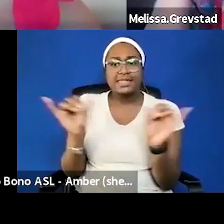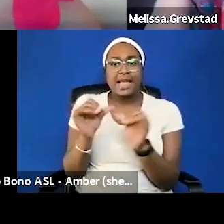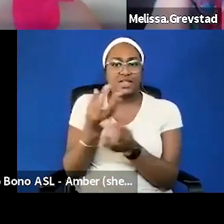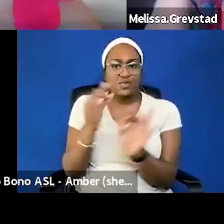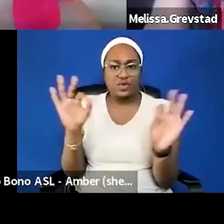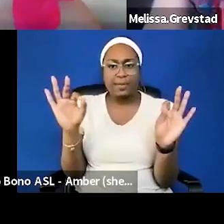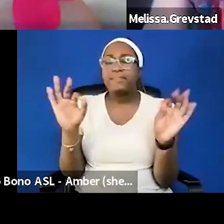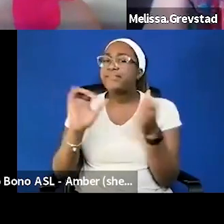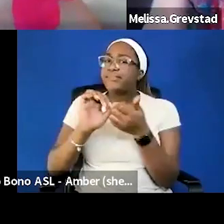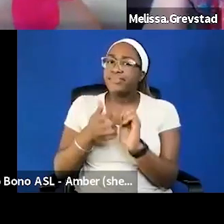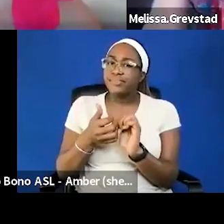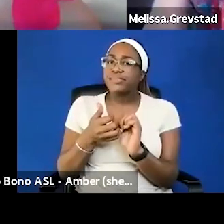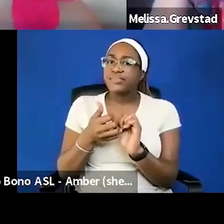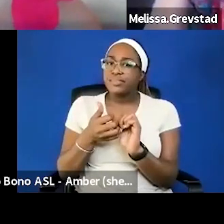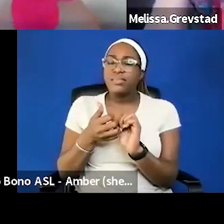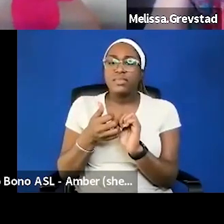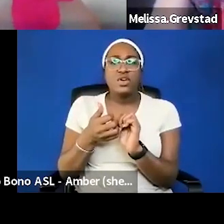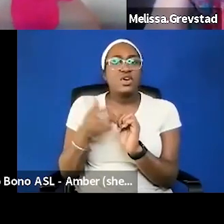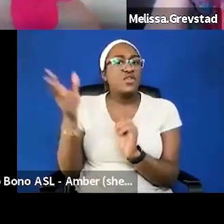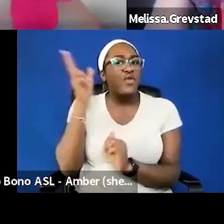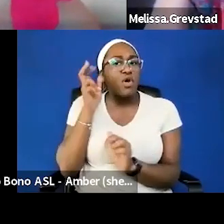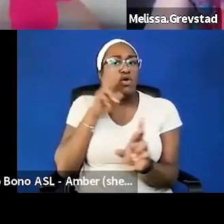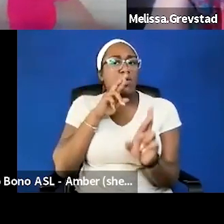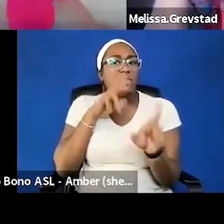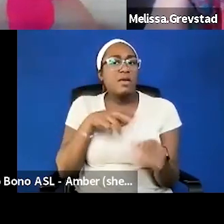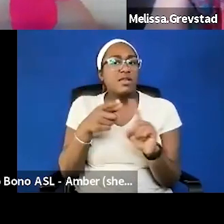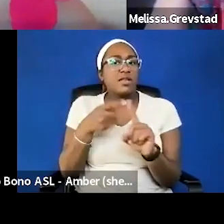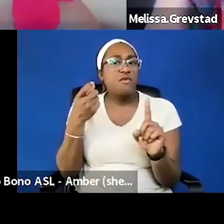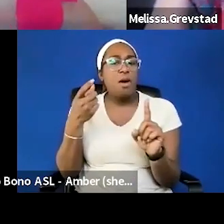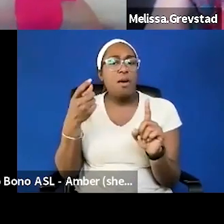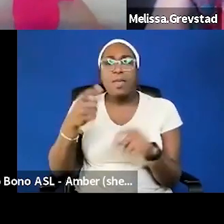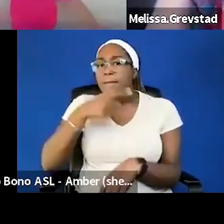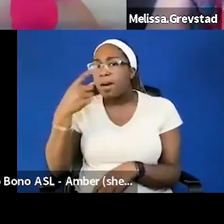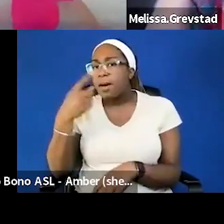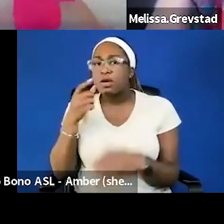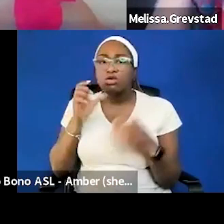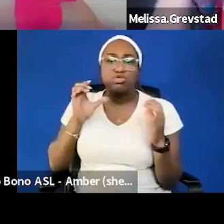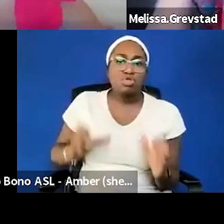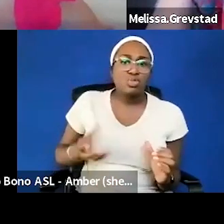How have you heard responses from the public, from consumers, from your consumers, from the press?